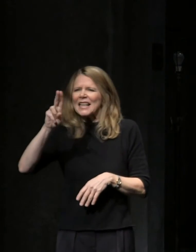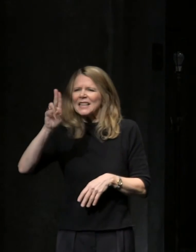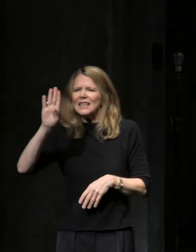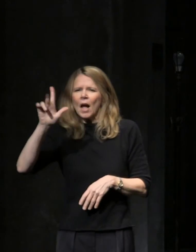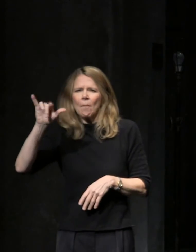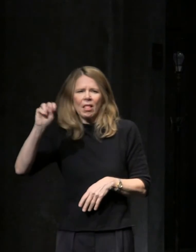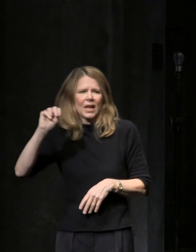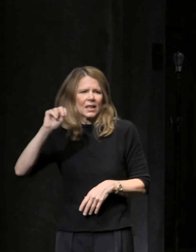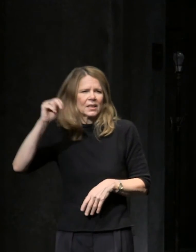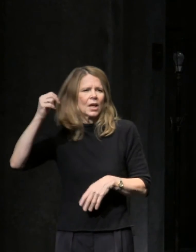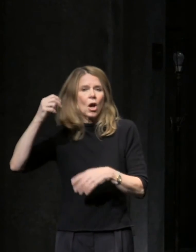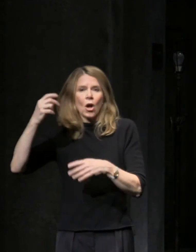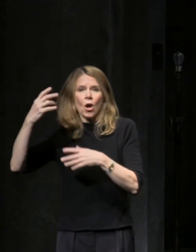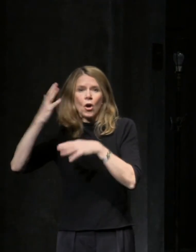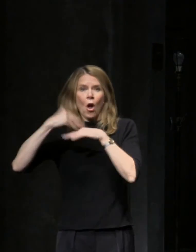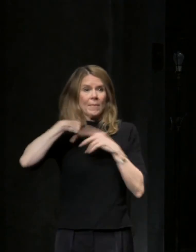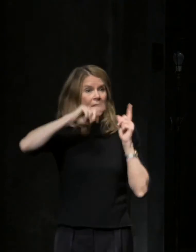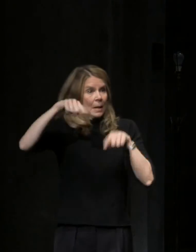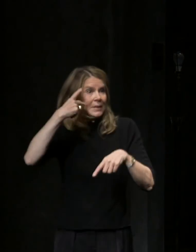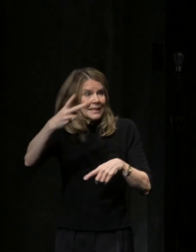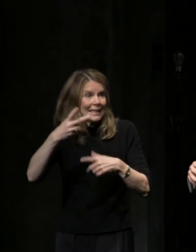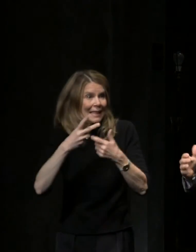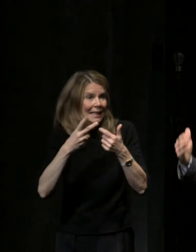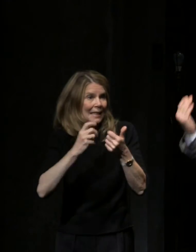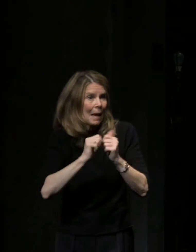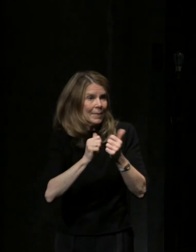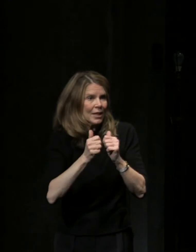to see some of the competition. I thought, “Let's get her to the track. We have athletes